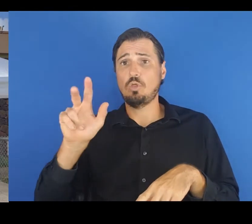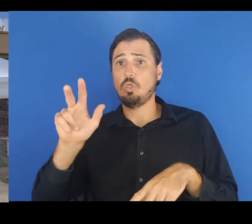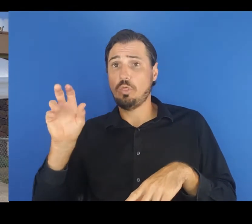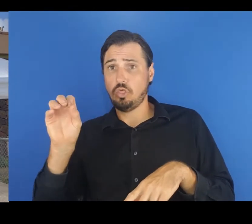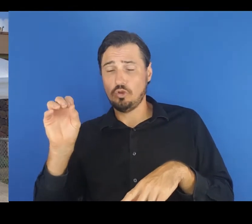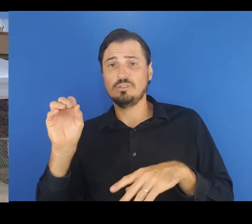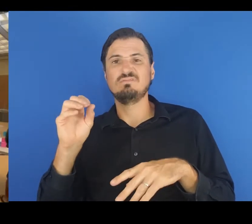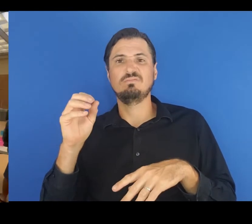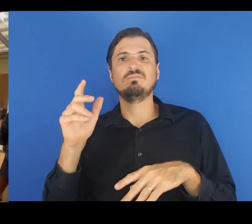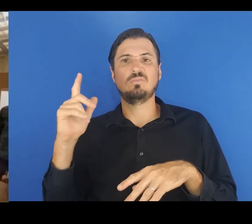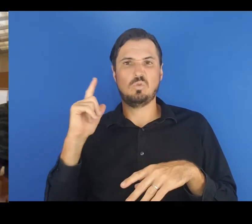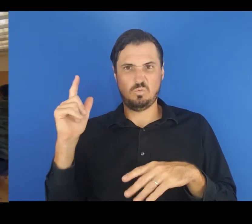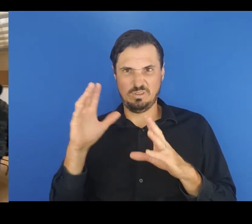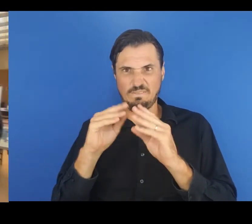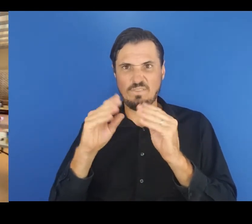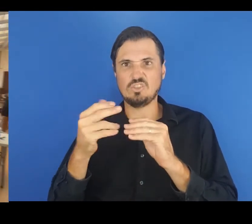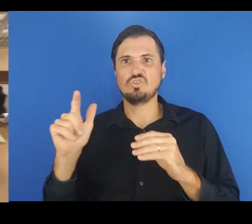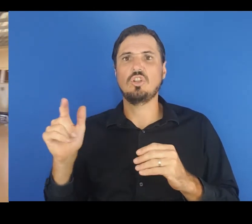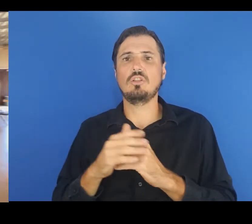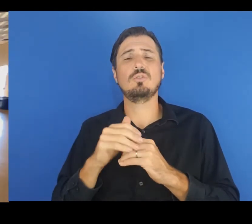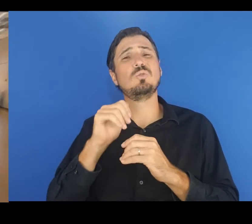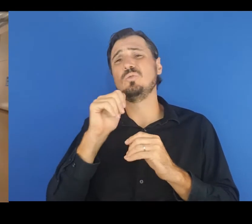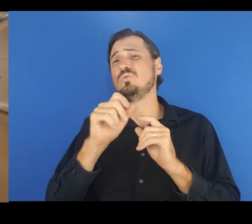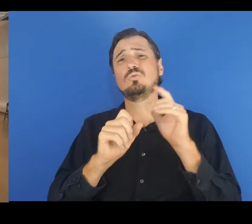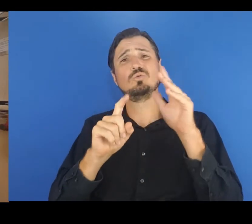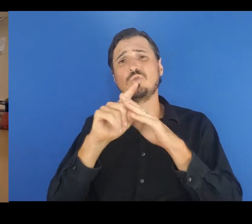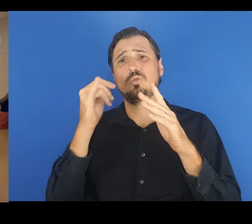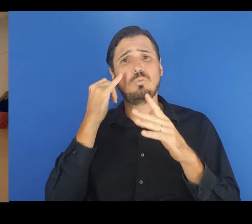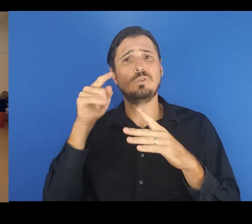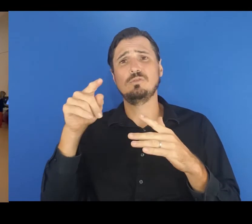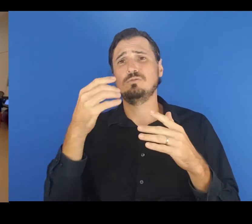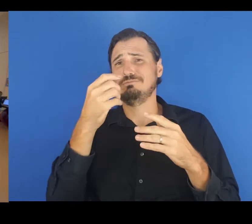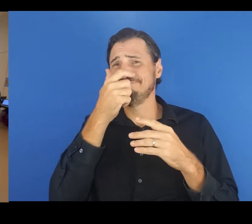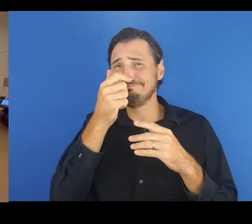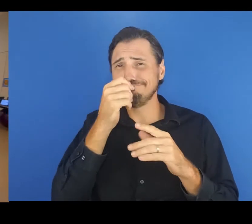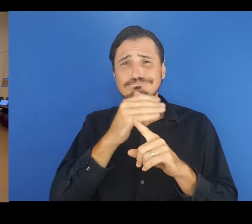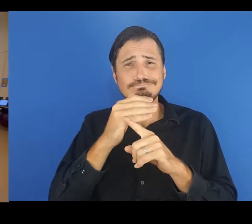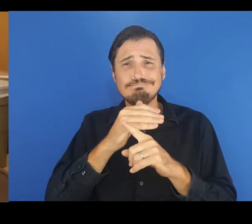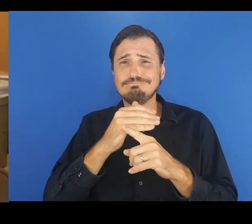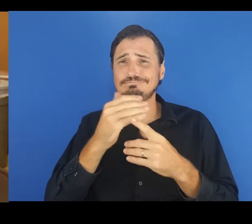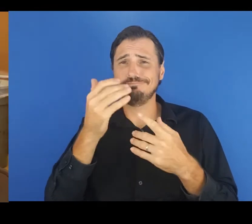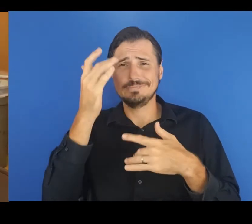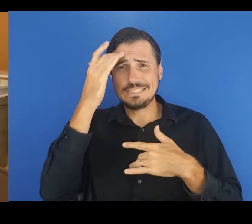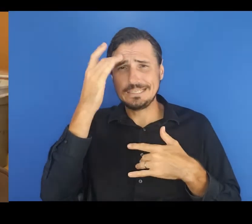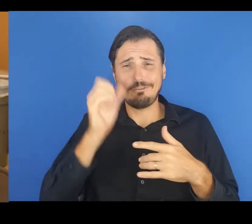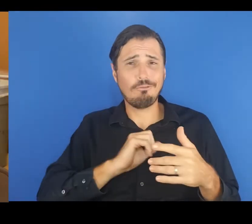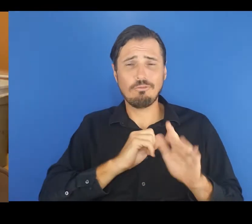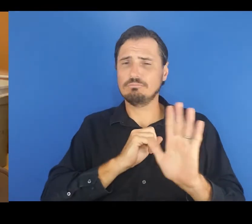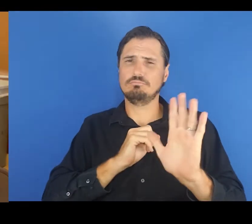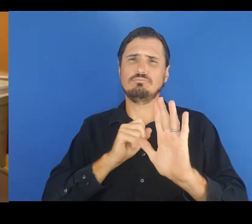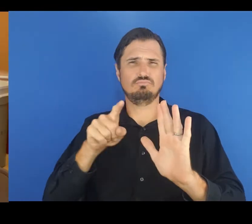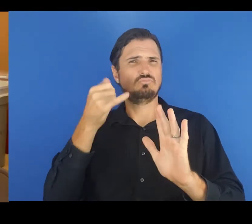appointment needed. Please do not show up to the Convention Hall clinic if you have symptoms and instead call your healthcare provider